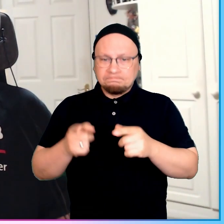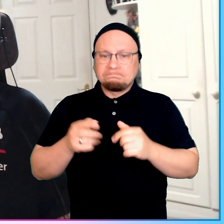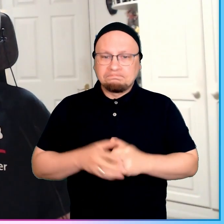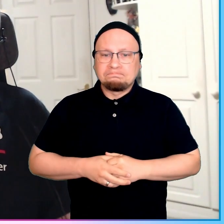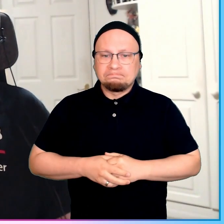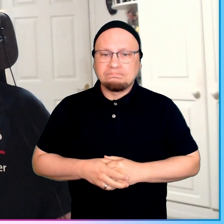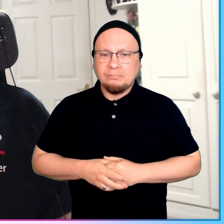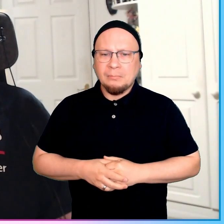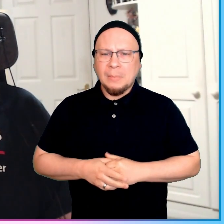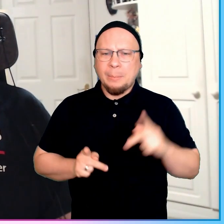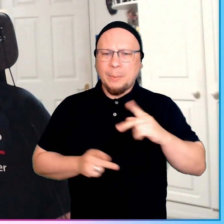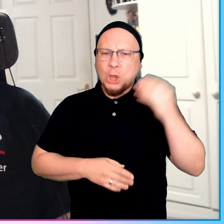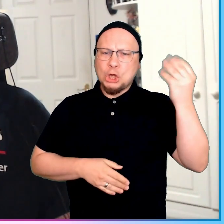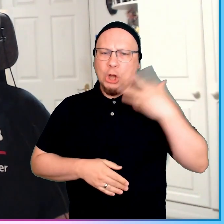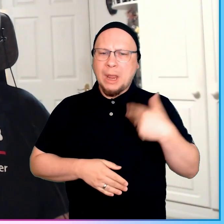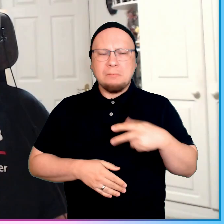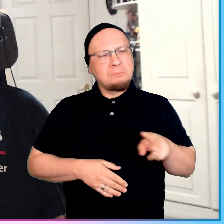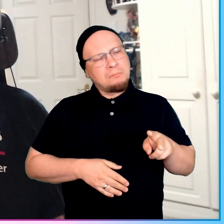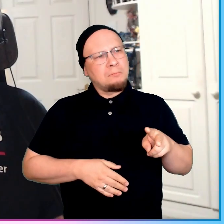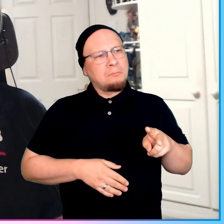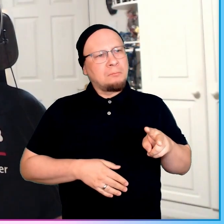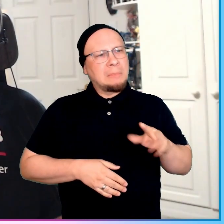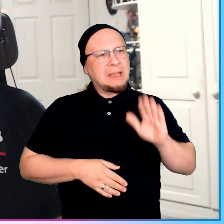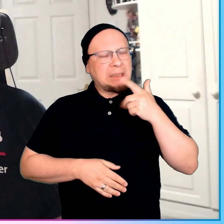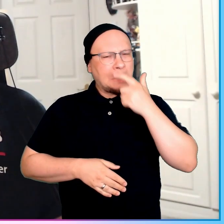When I first heard about this game it sounded really intriguing to me,